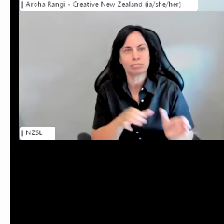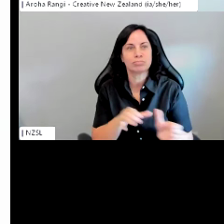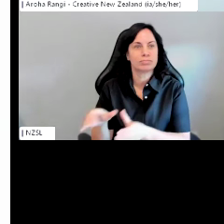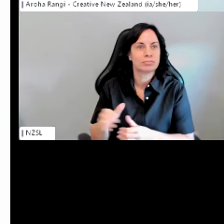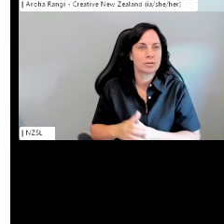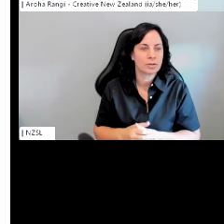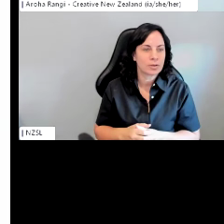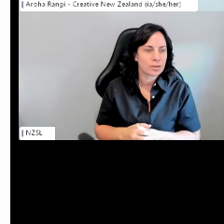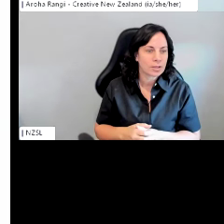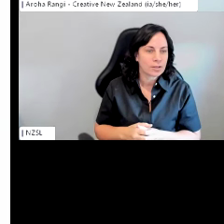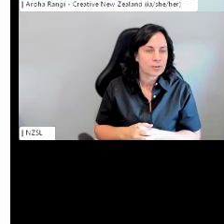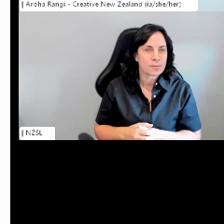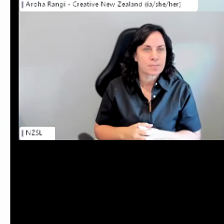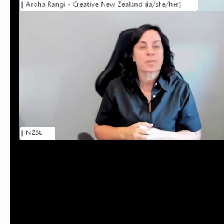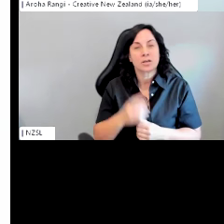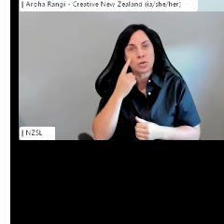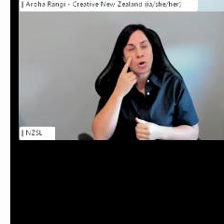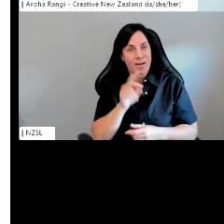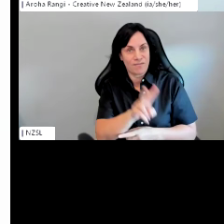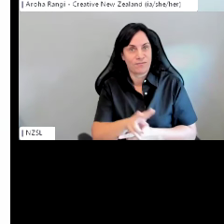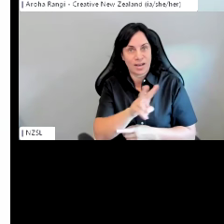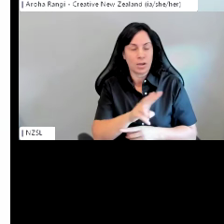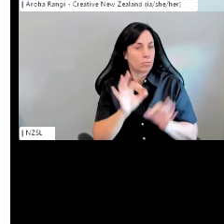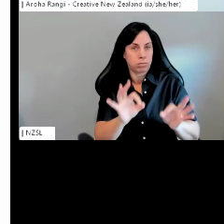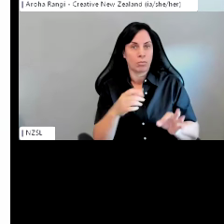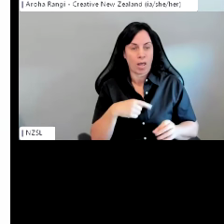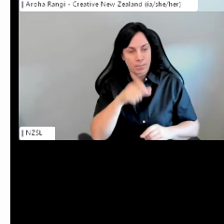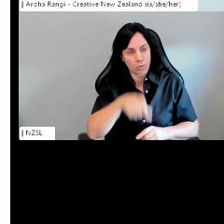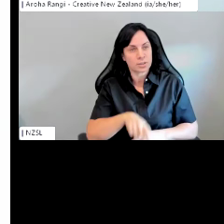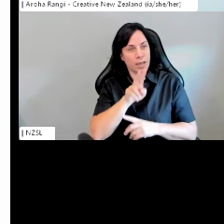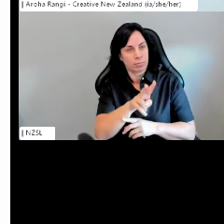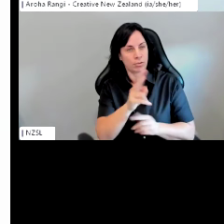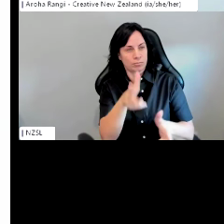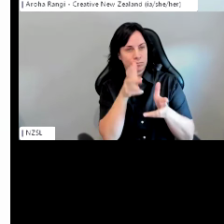video is brilliant for these because they can literally preview it. Um, stimulation want to